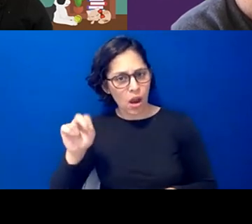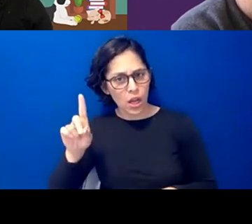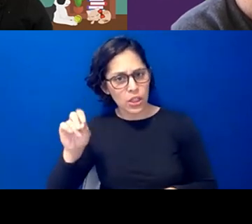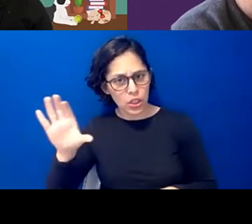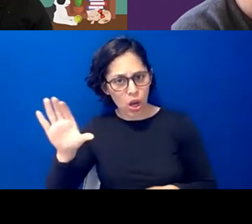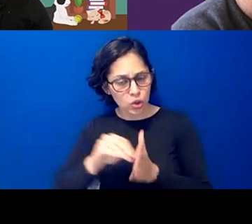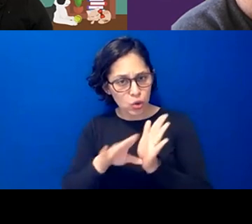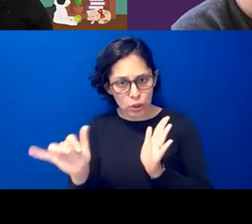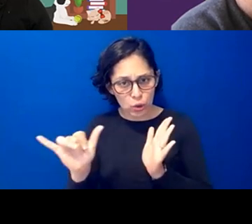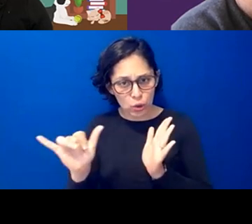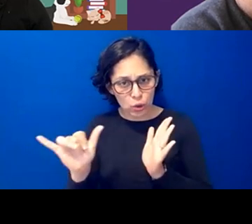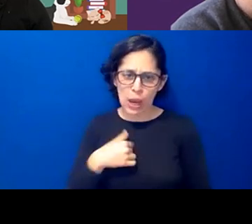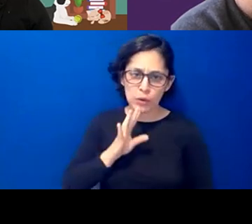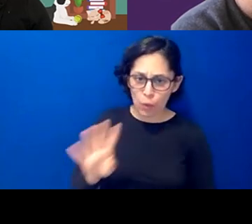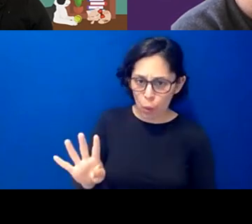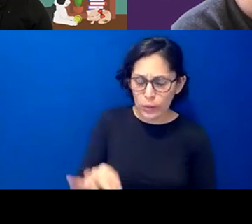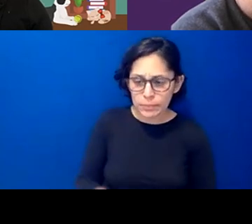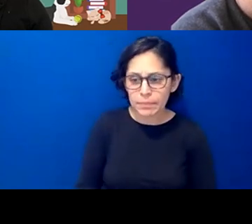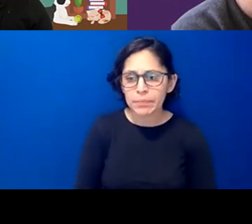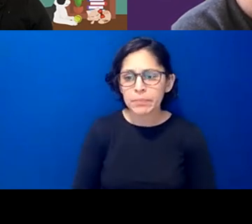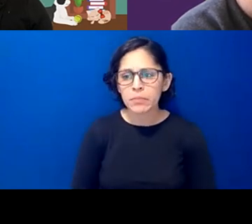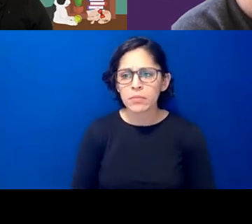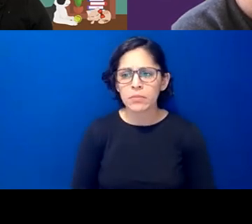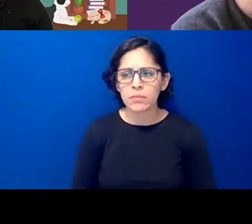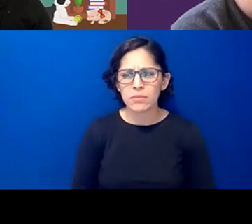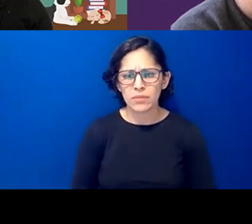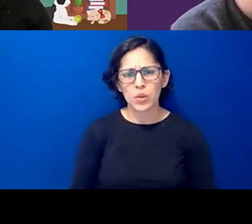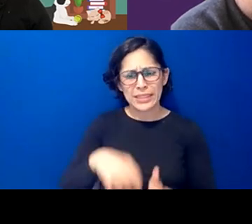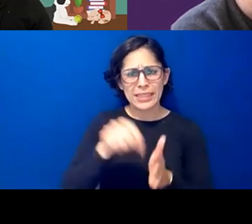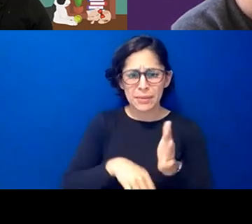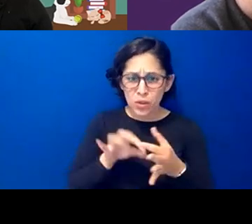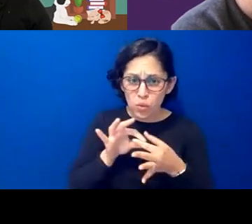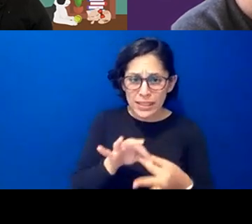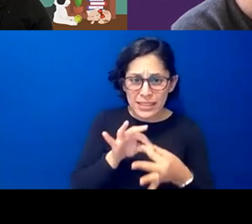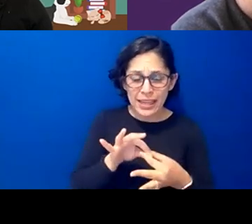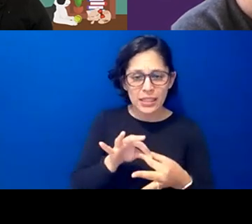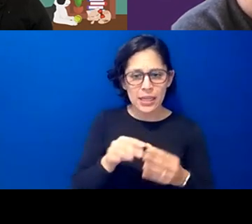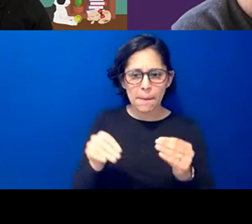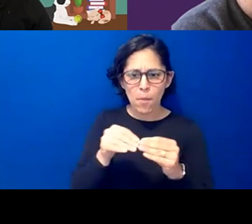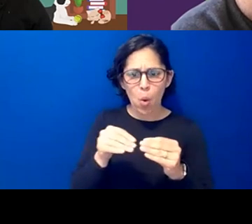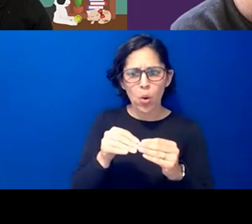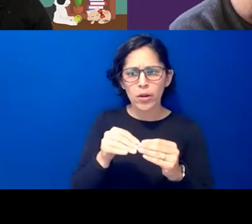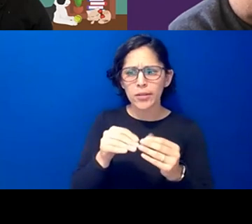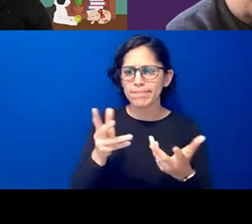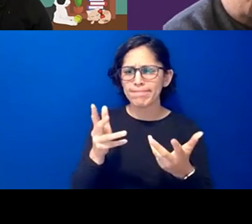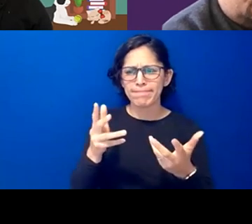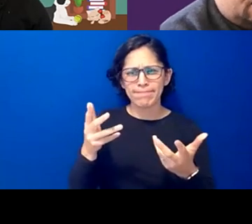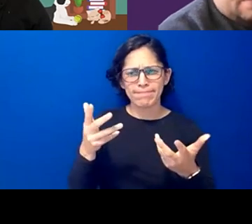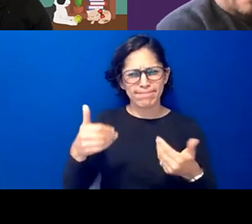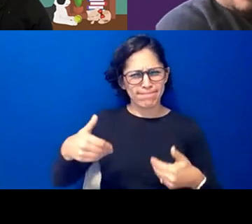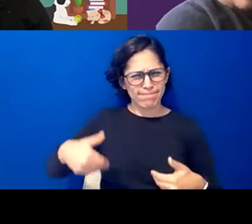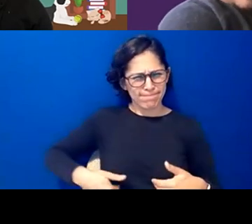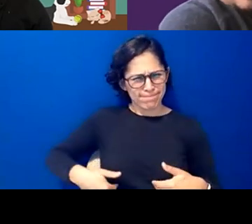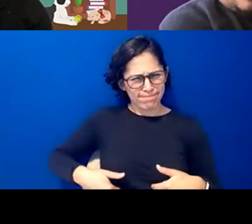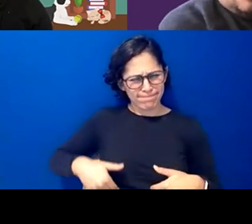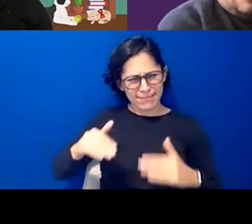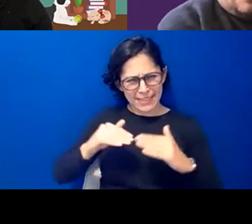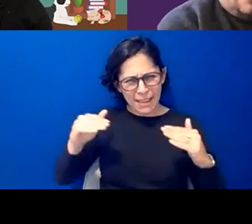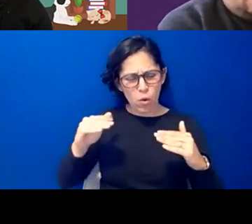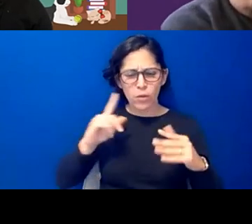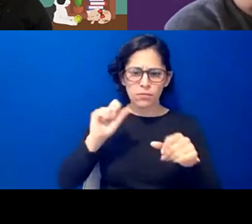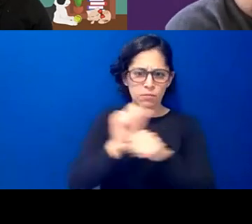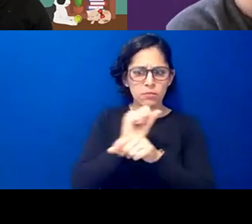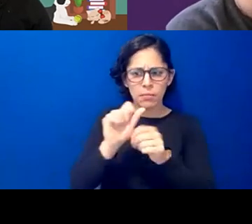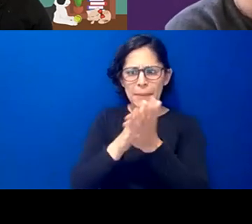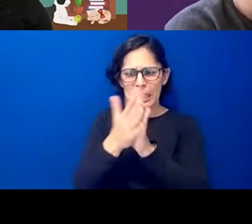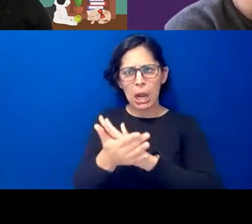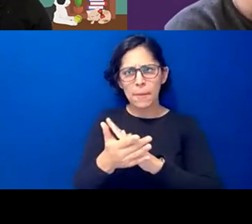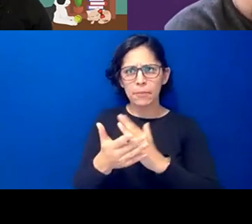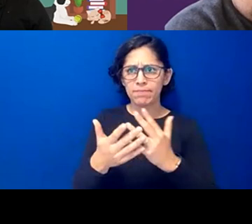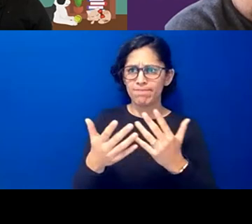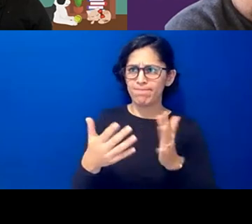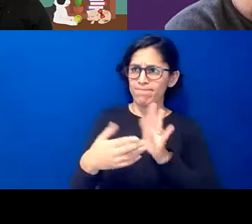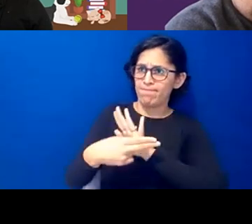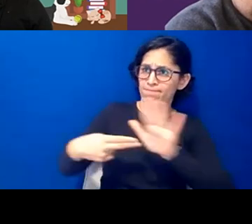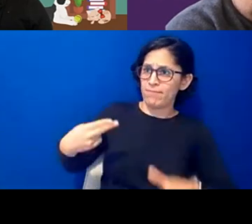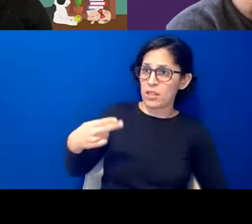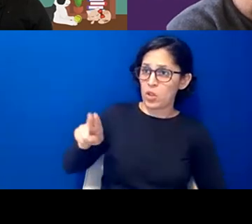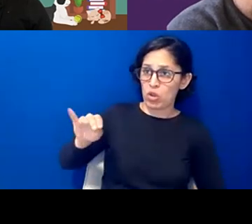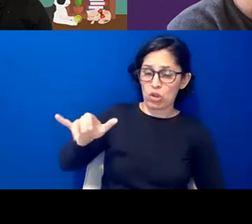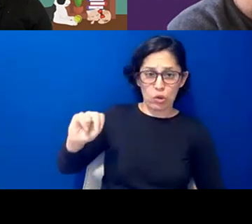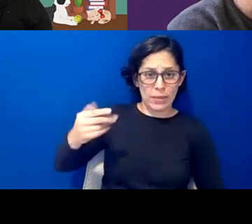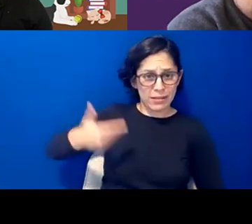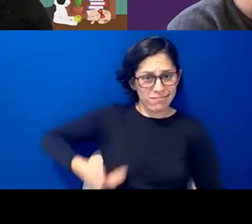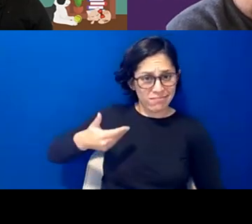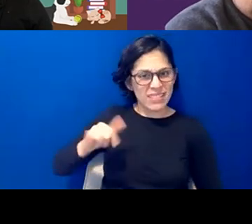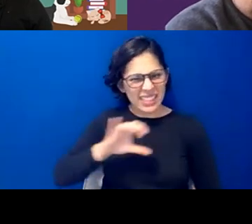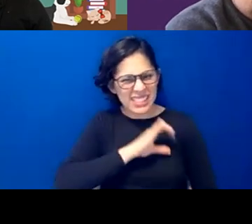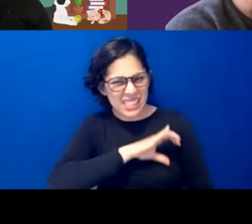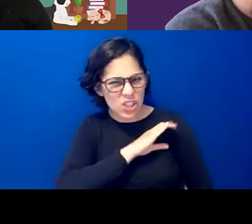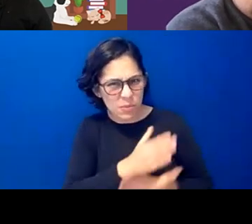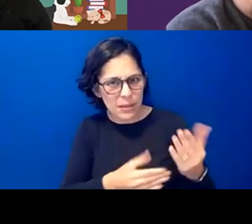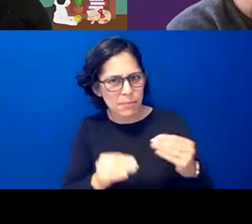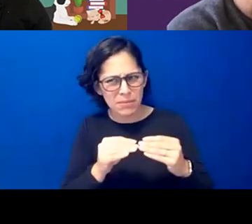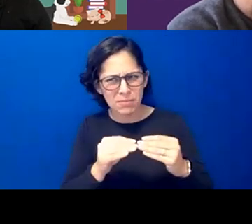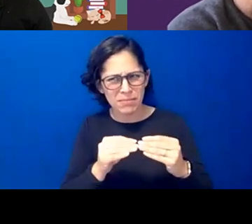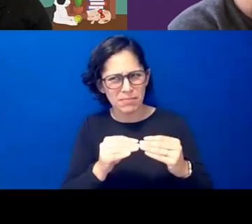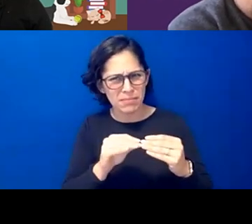Ghada Al-Masri: at the age of four this so deeply resonates with me at a core level i'm in the struggle to be legitimate legitimate human being, actually, like the citizenship piece goes beyond that it's about being human.